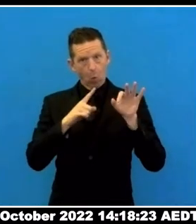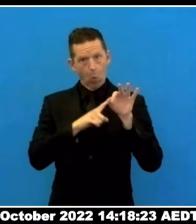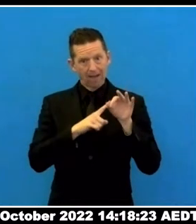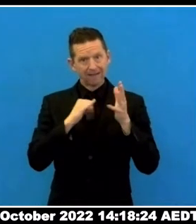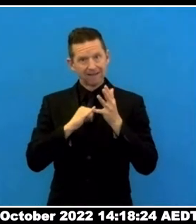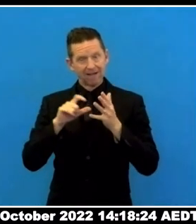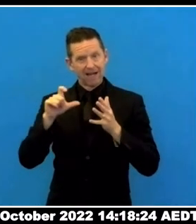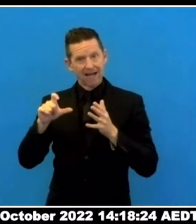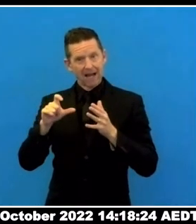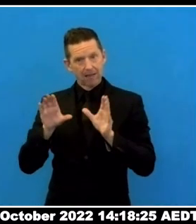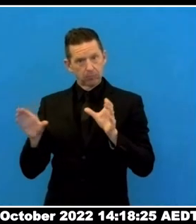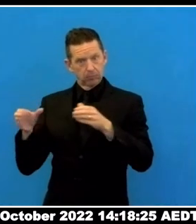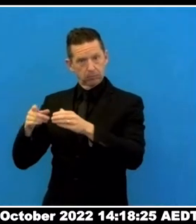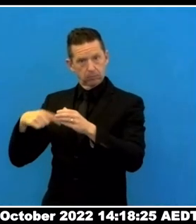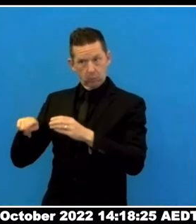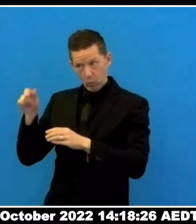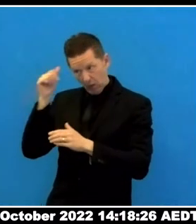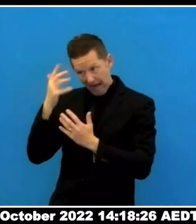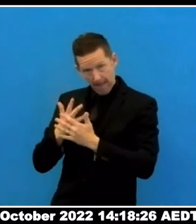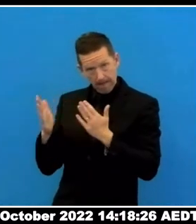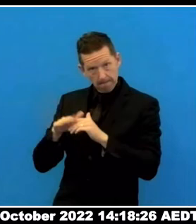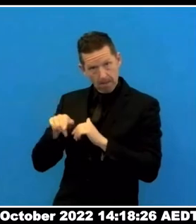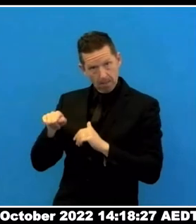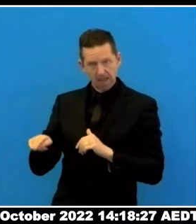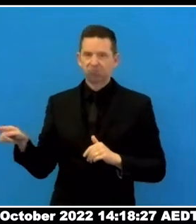Do you know anything about the Quality and Safeguards Commission? No.